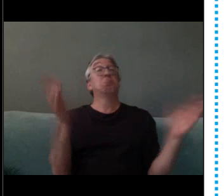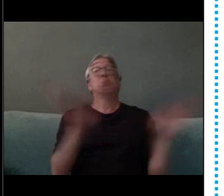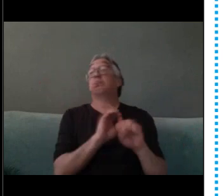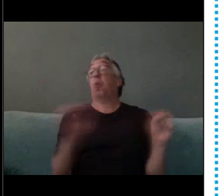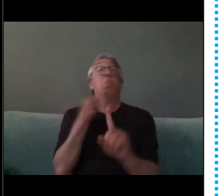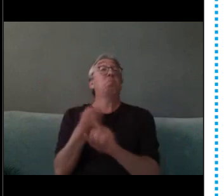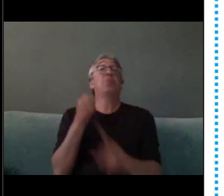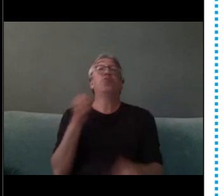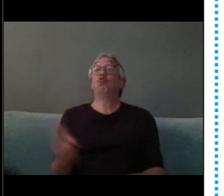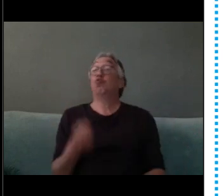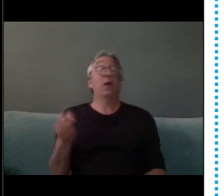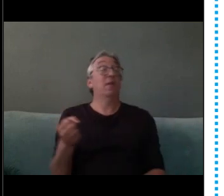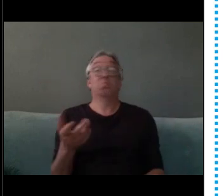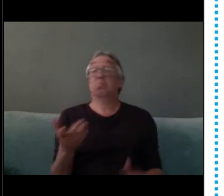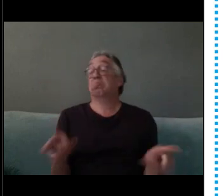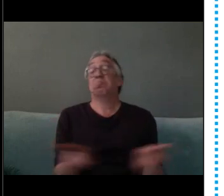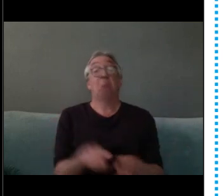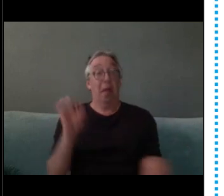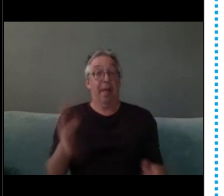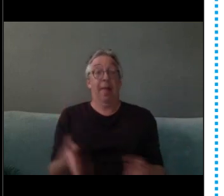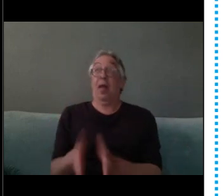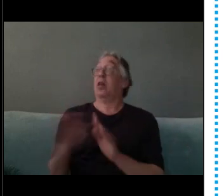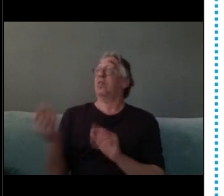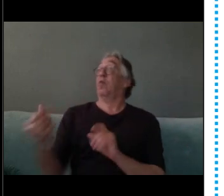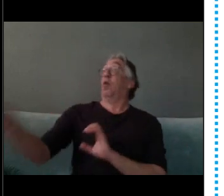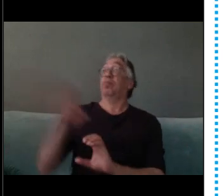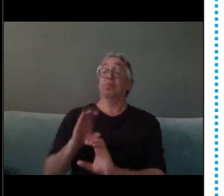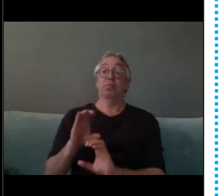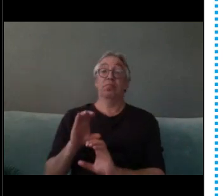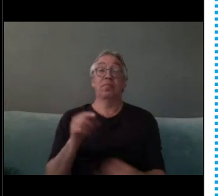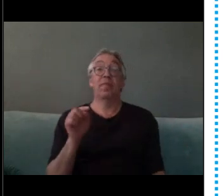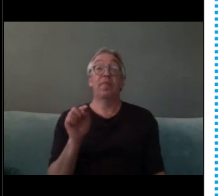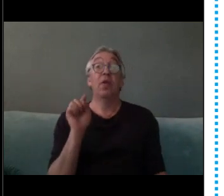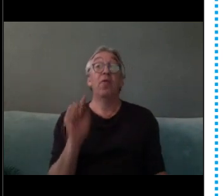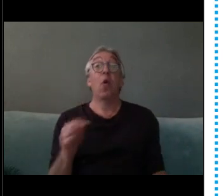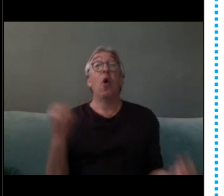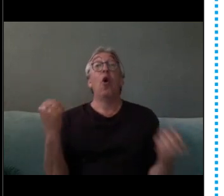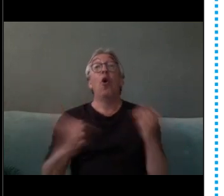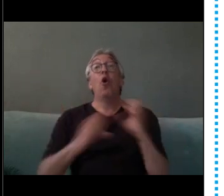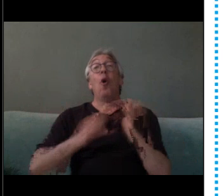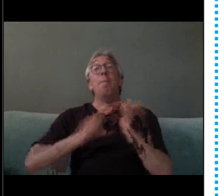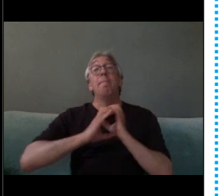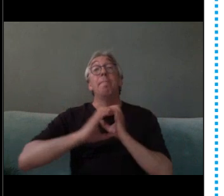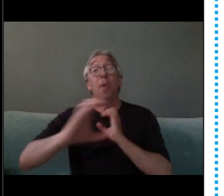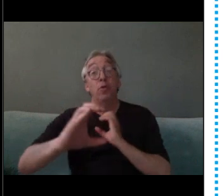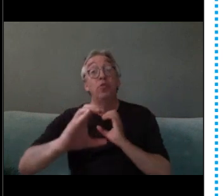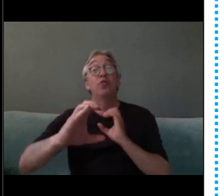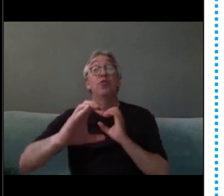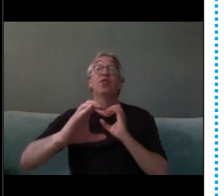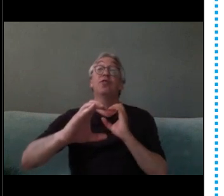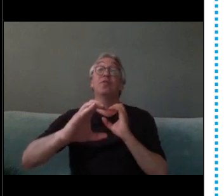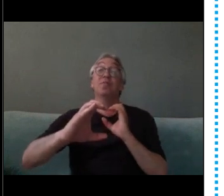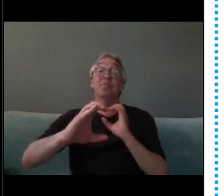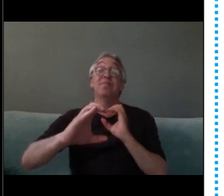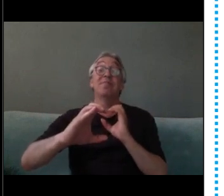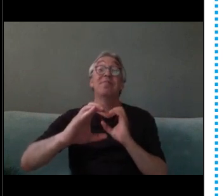And only severe weather conditions are considered as extraordinary circumstances for bus and coach.